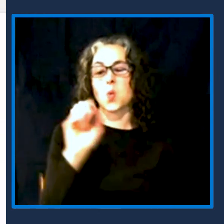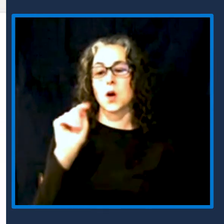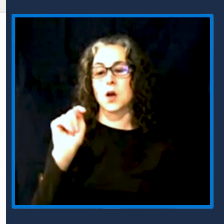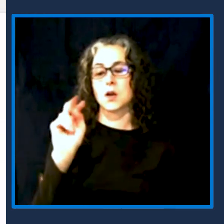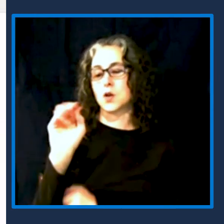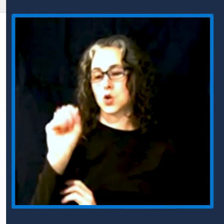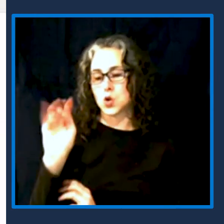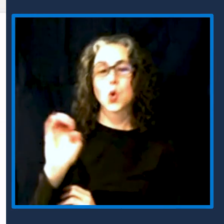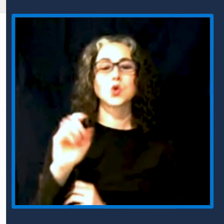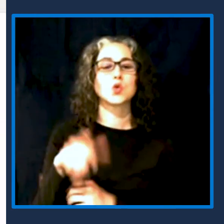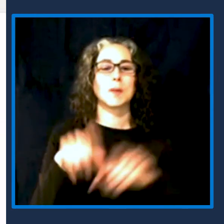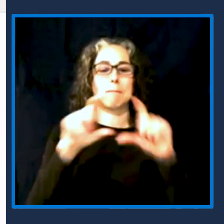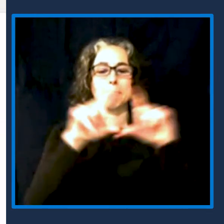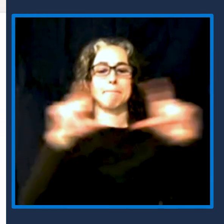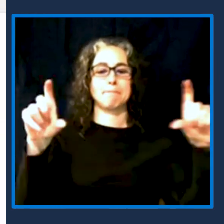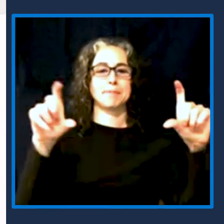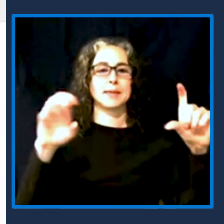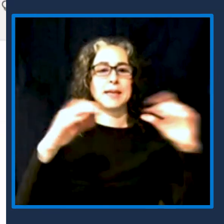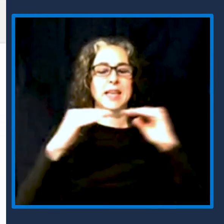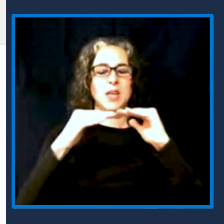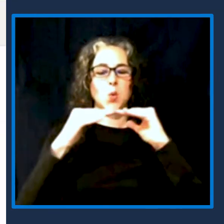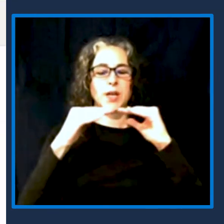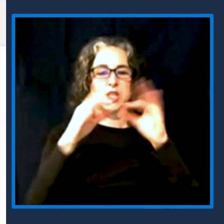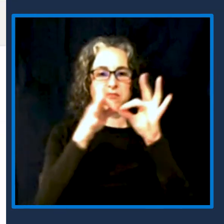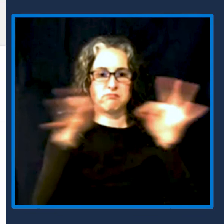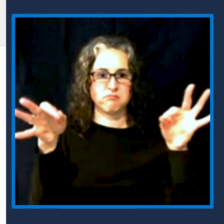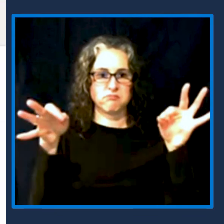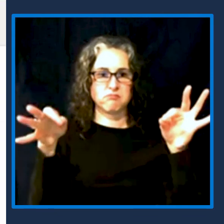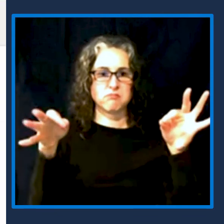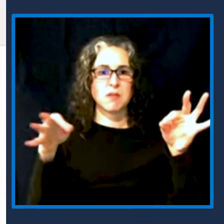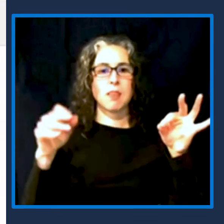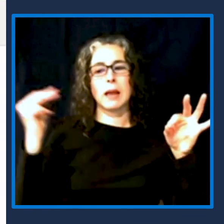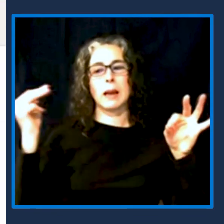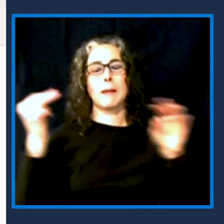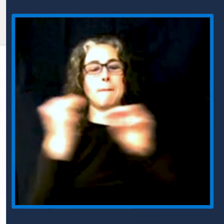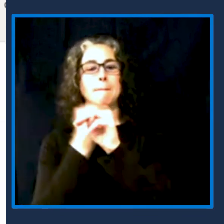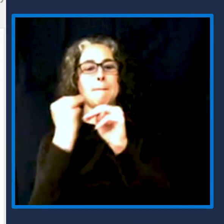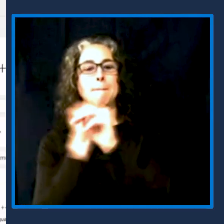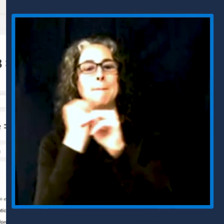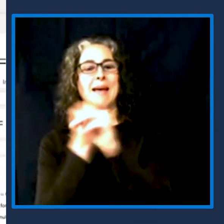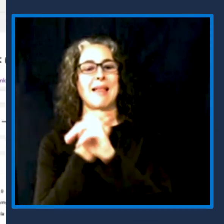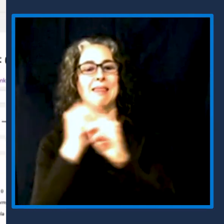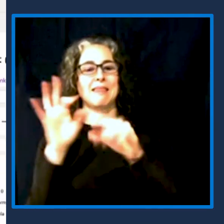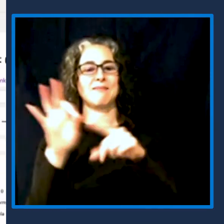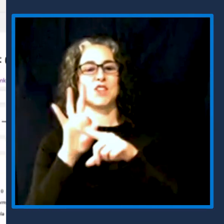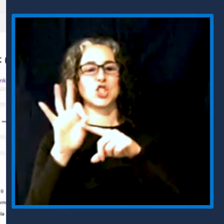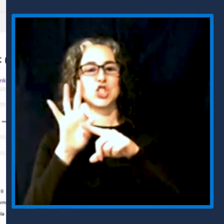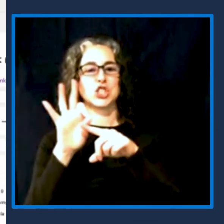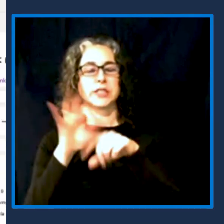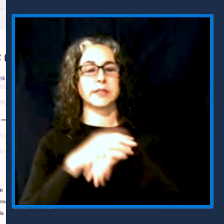an equation and use the math function feature found within onenote within this you're going